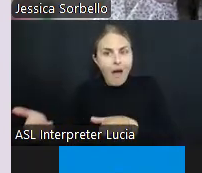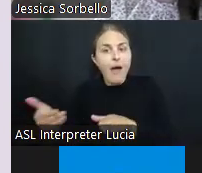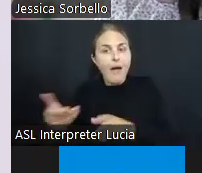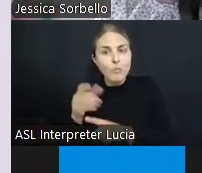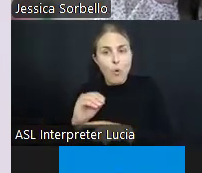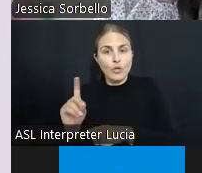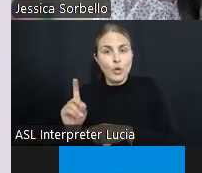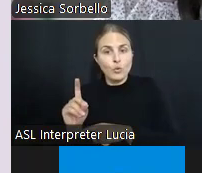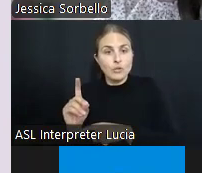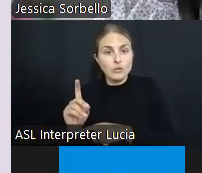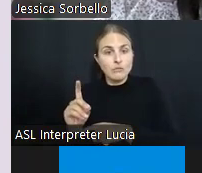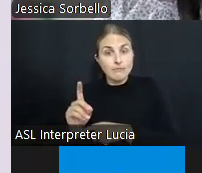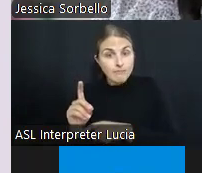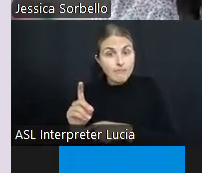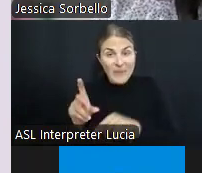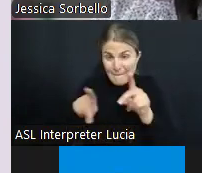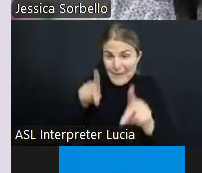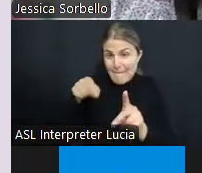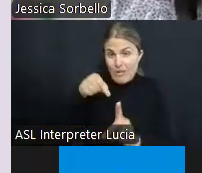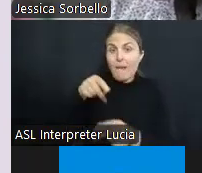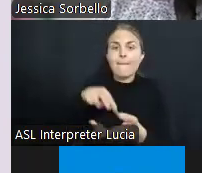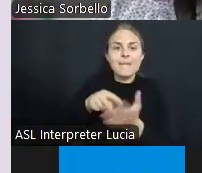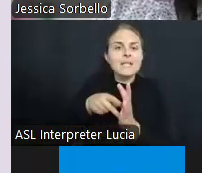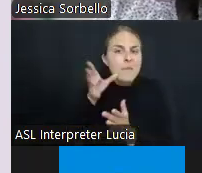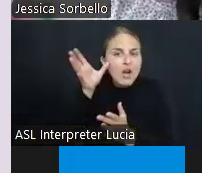loved ones, community members. I think we have really seen